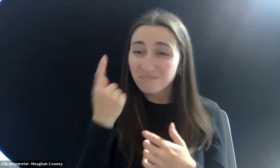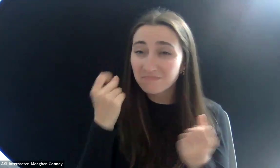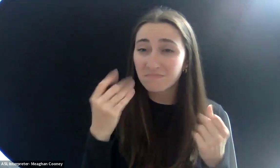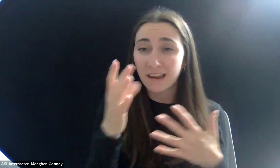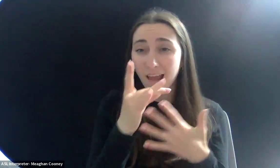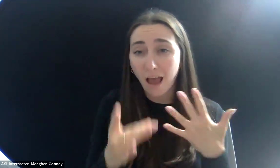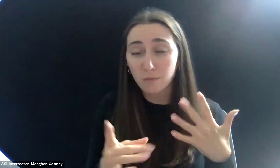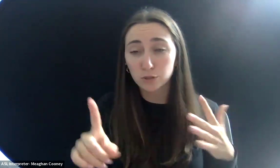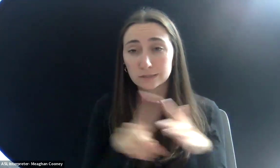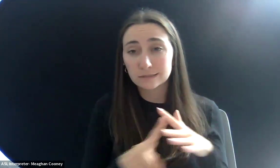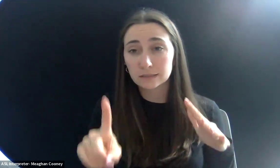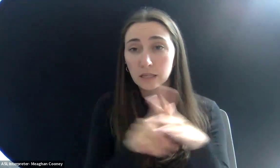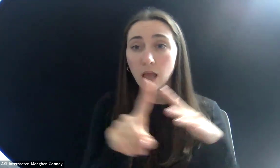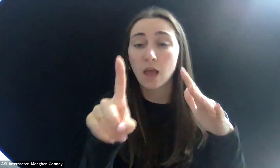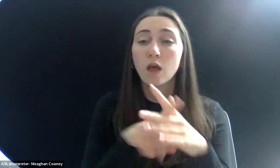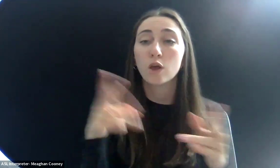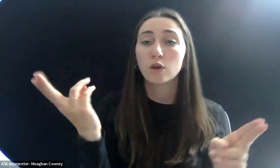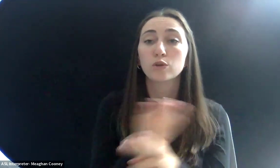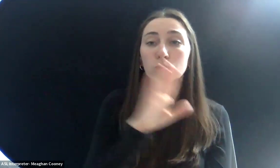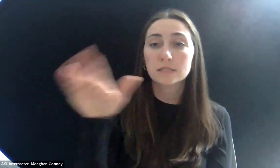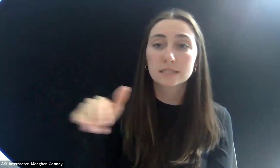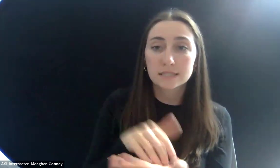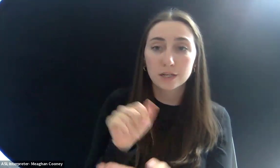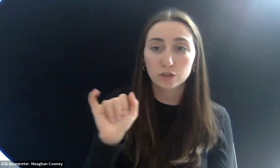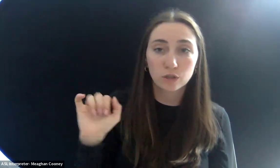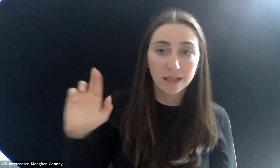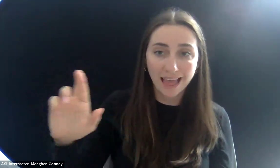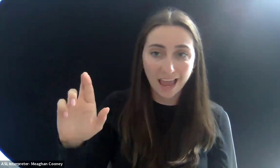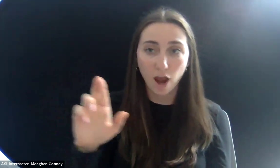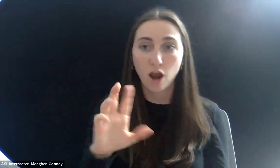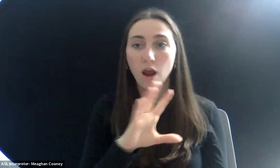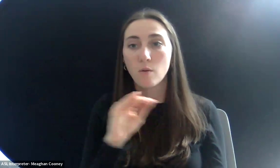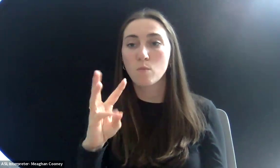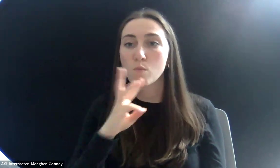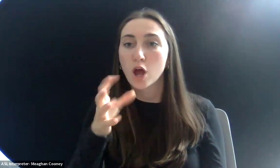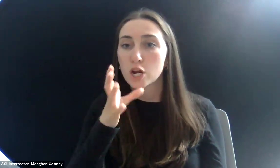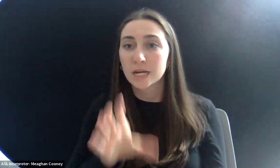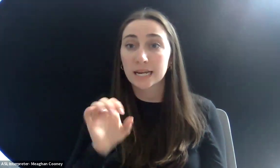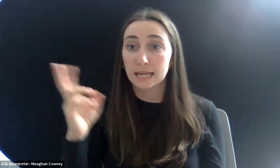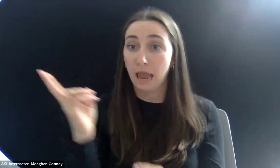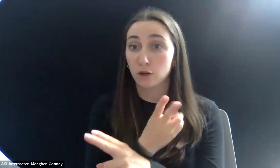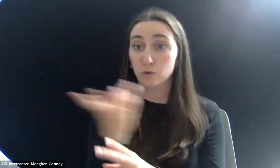that are central air source heat pump water heaters that can be used in large building settings that.